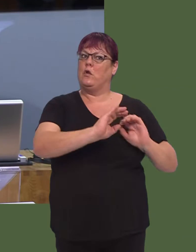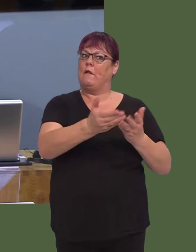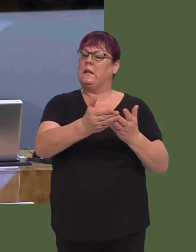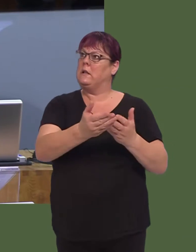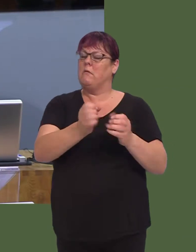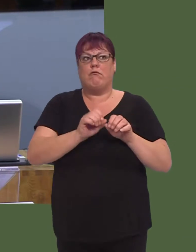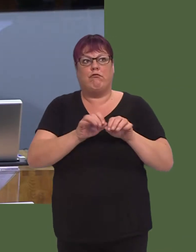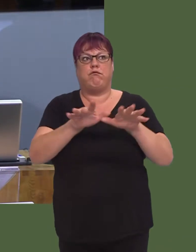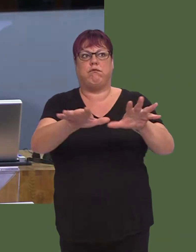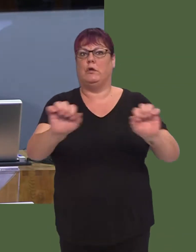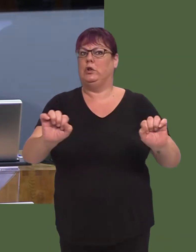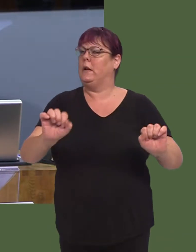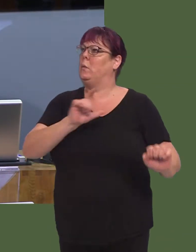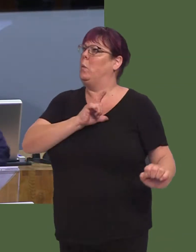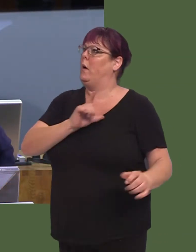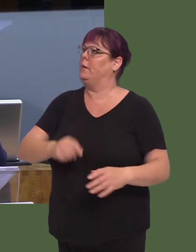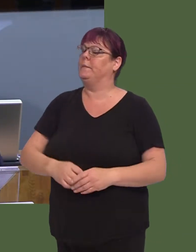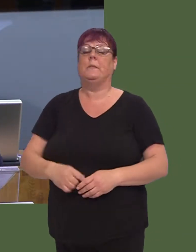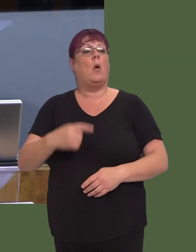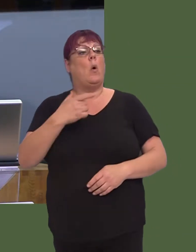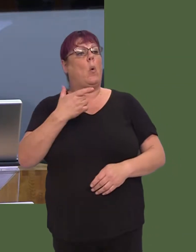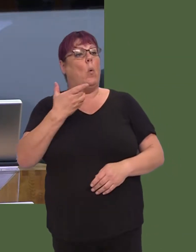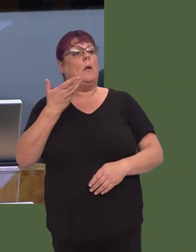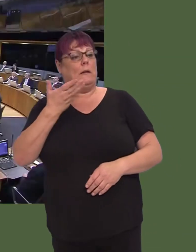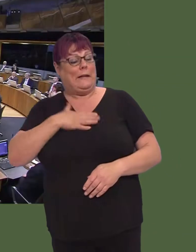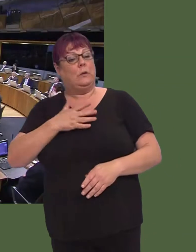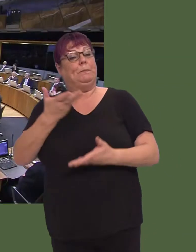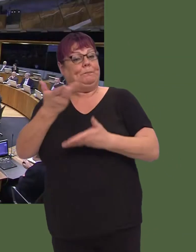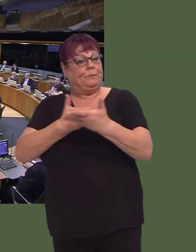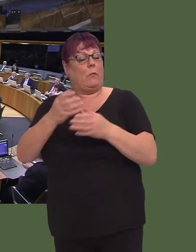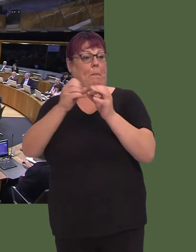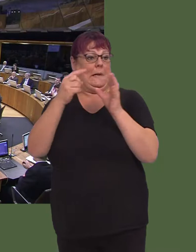broadband services has still not been rolled out? Carwyn Jones AM: Well, that is a matter that we're taking up with BT.